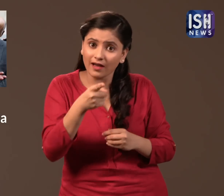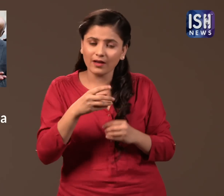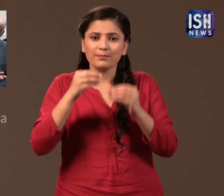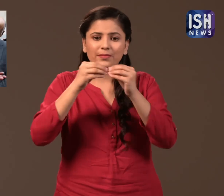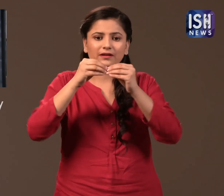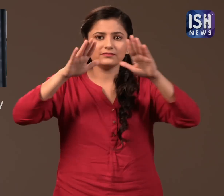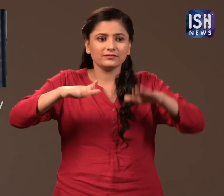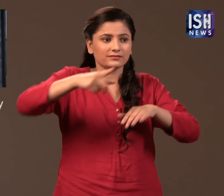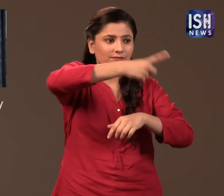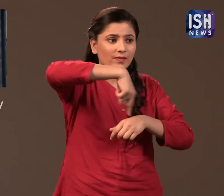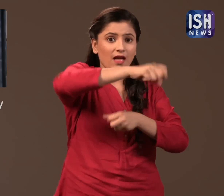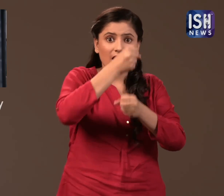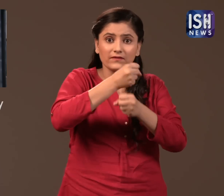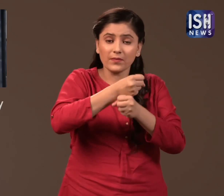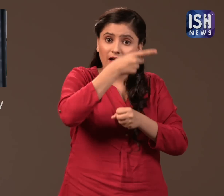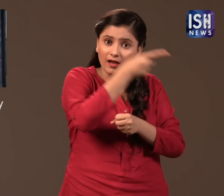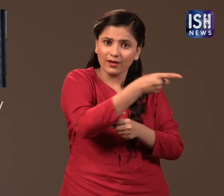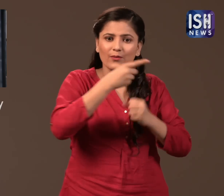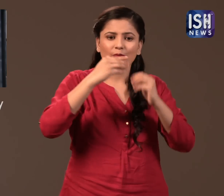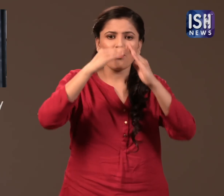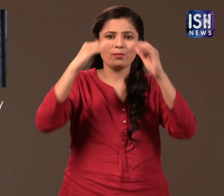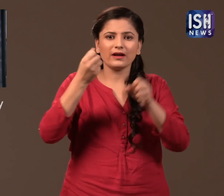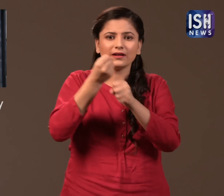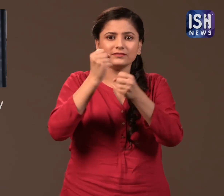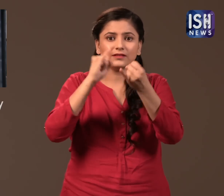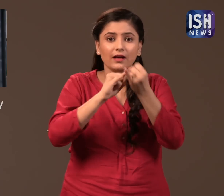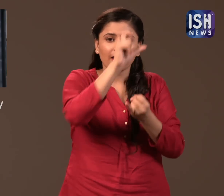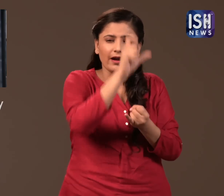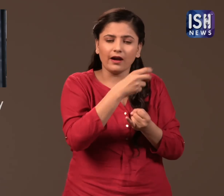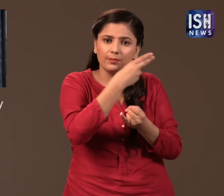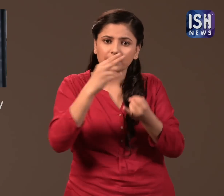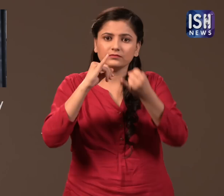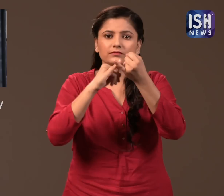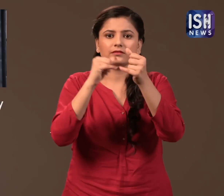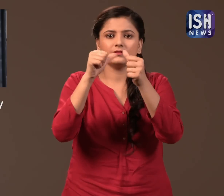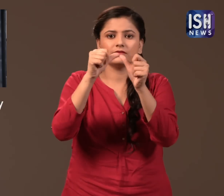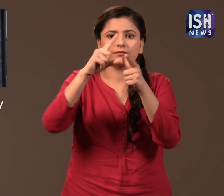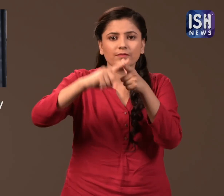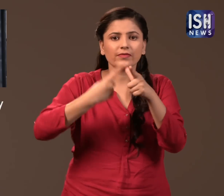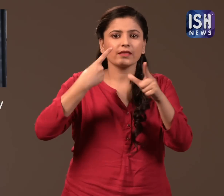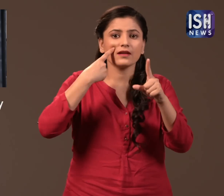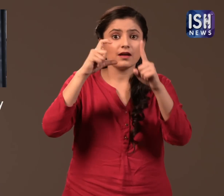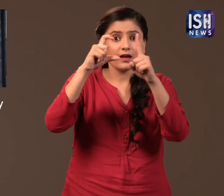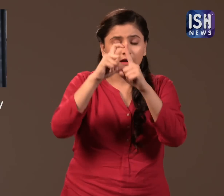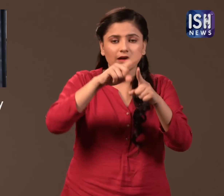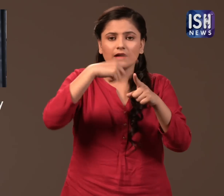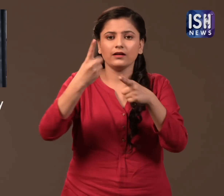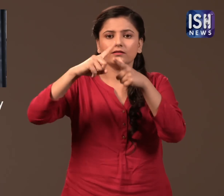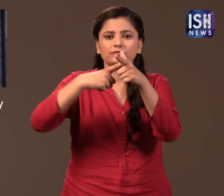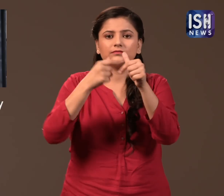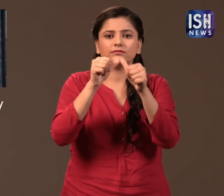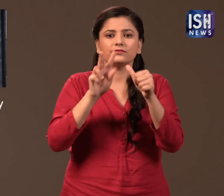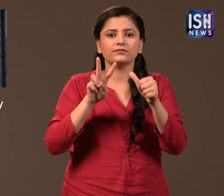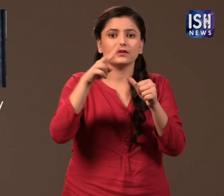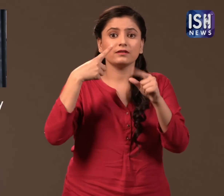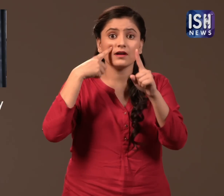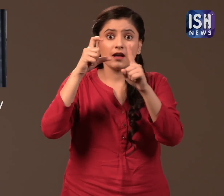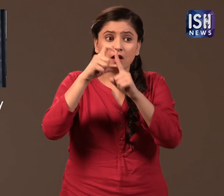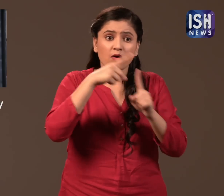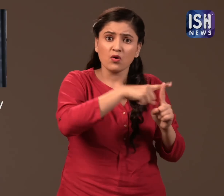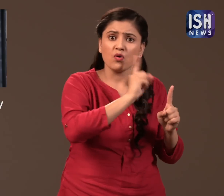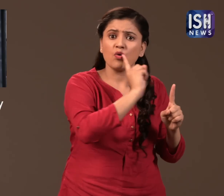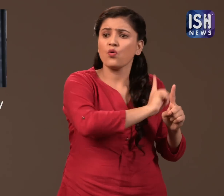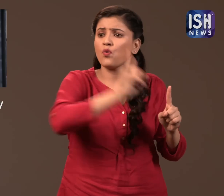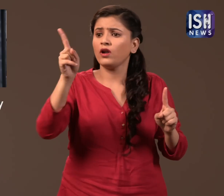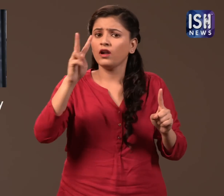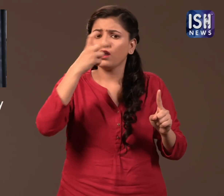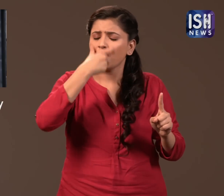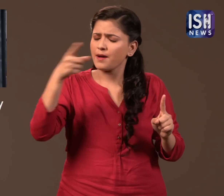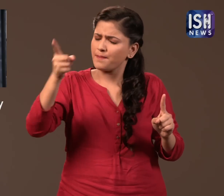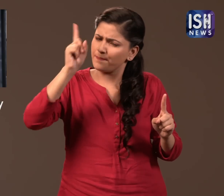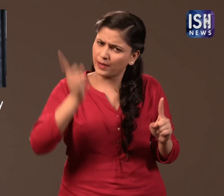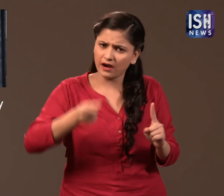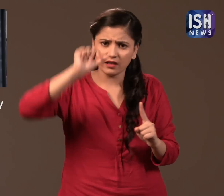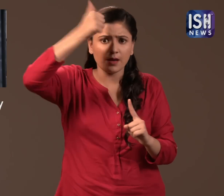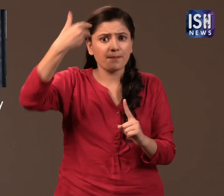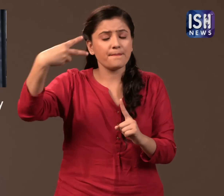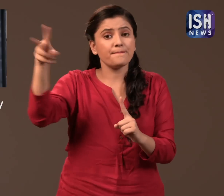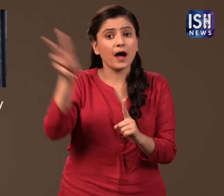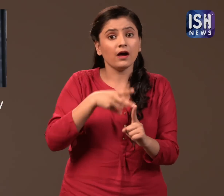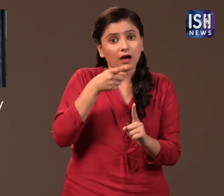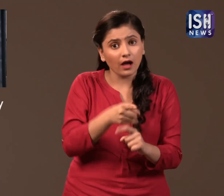British Home Secretary Sajid Javid ordered Vijay Mallya to return to India.